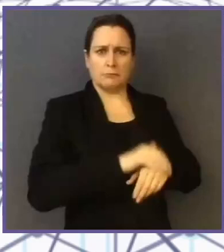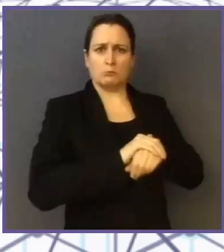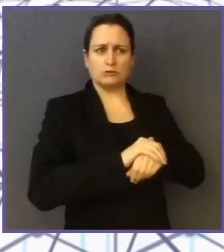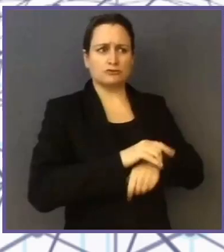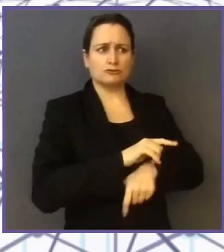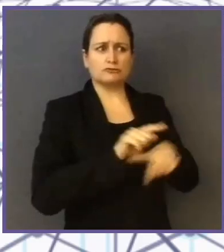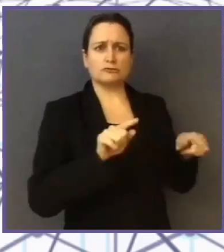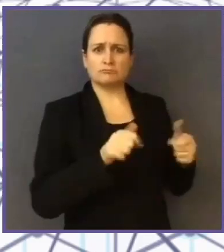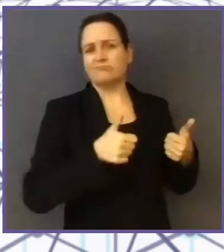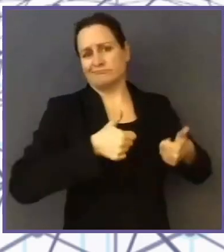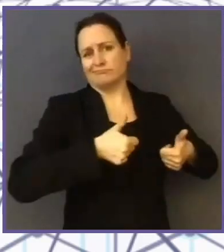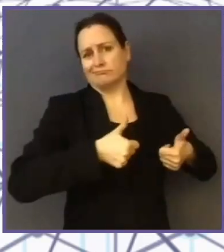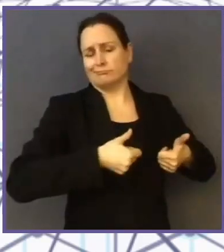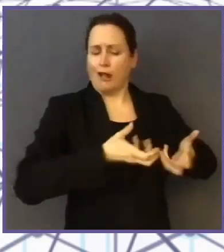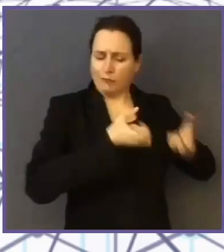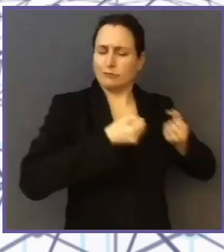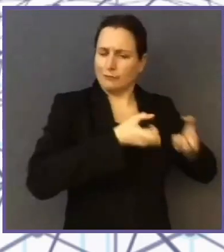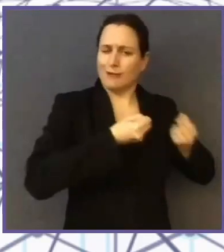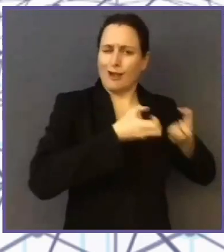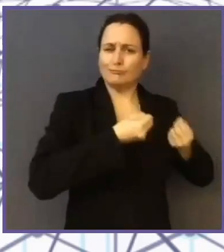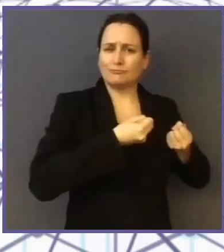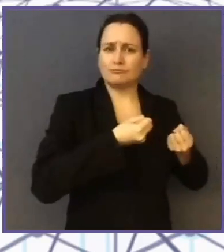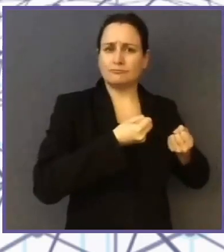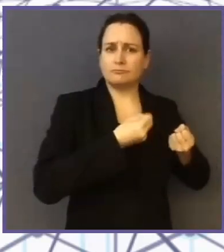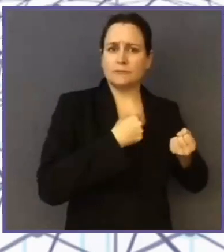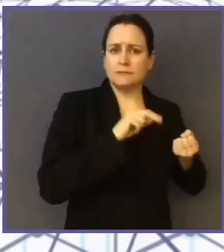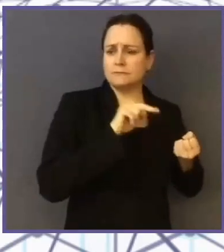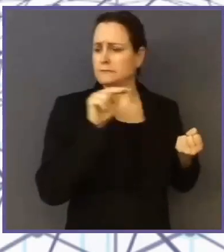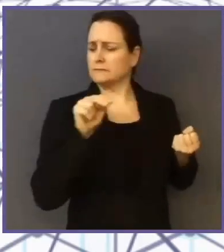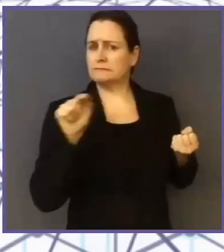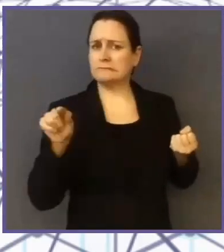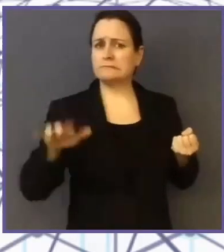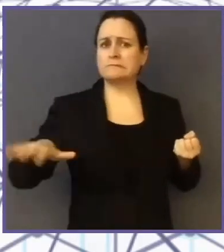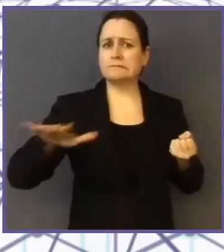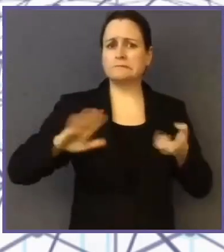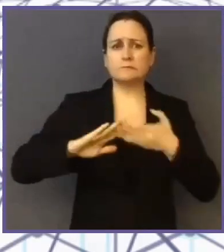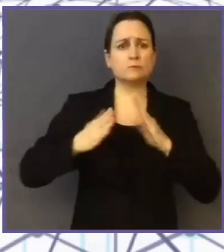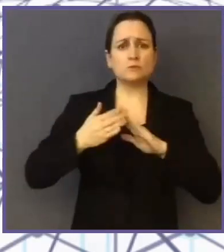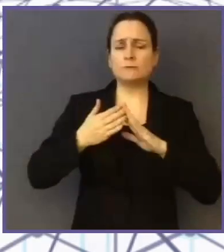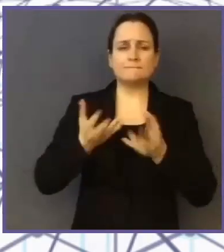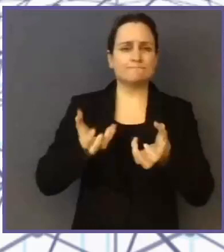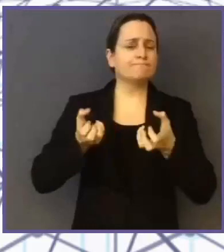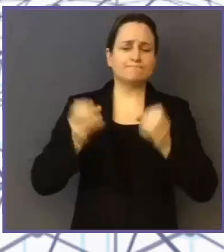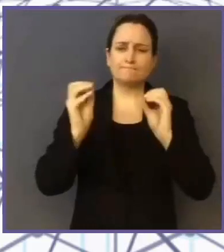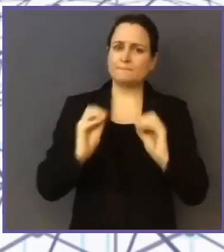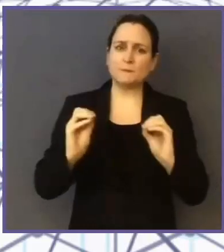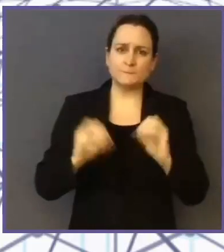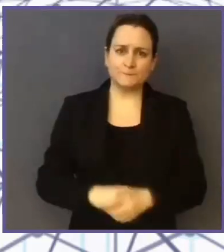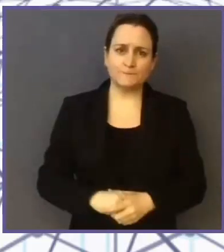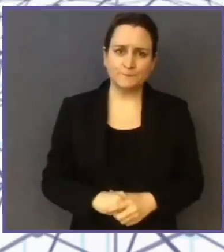and centre and not even hiding in terms of distribution of products.